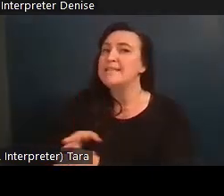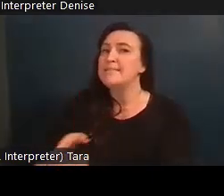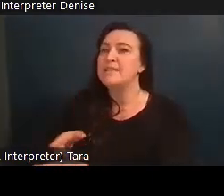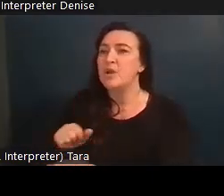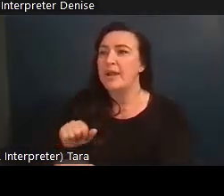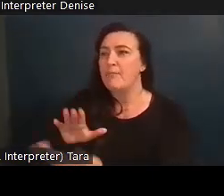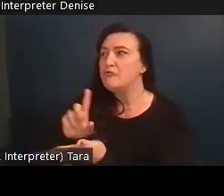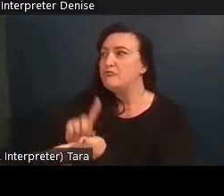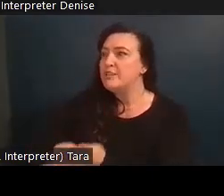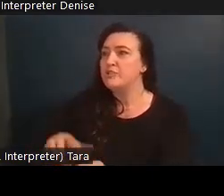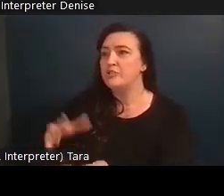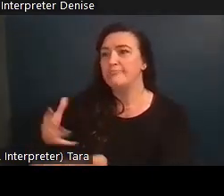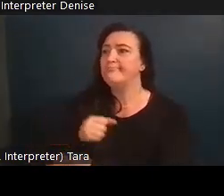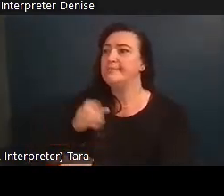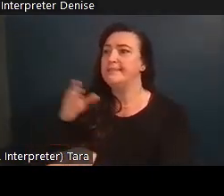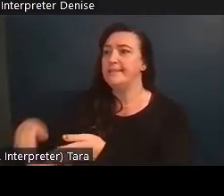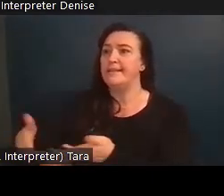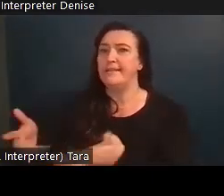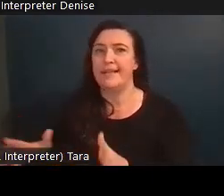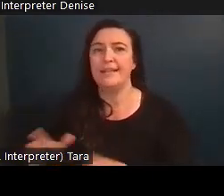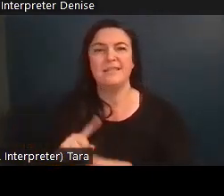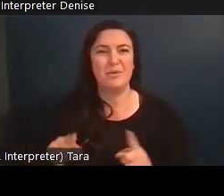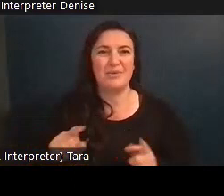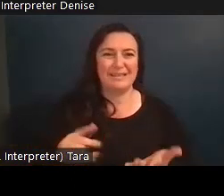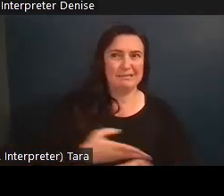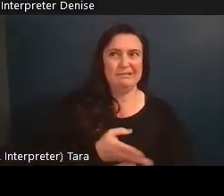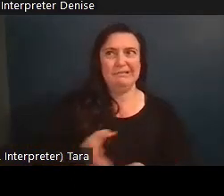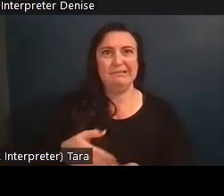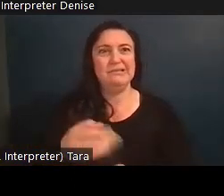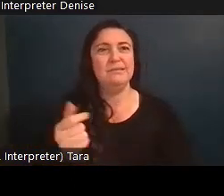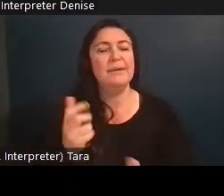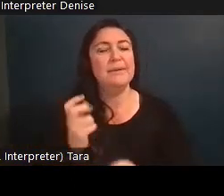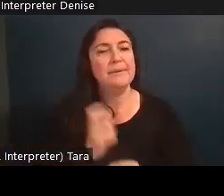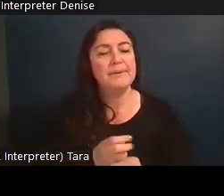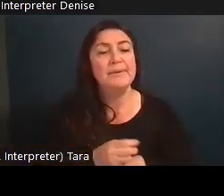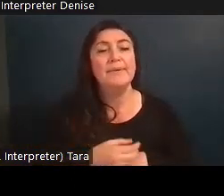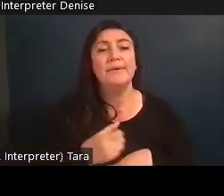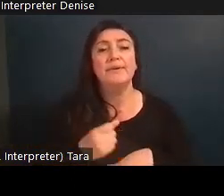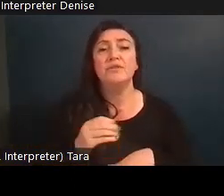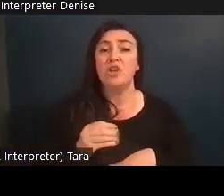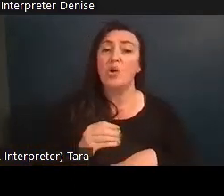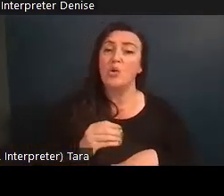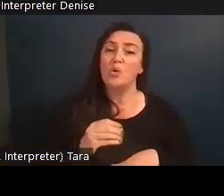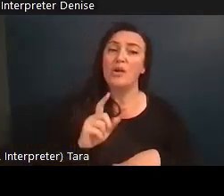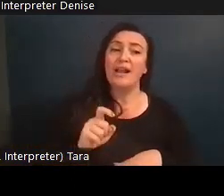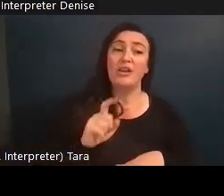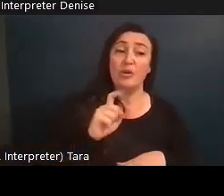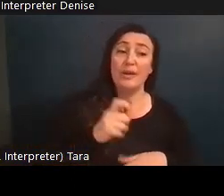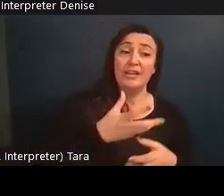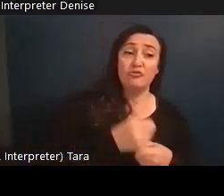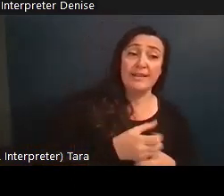So there's a bit of a chicken and egg where the need for trust and engagement is there. You need trust and engagement to build trust and engagement.